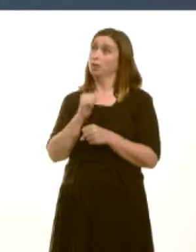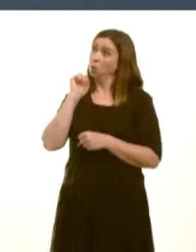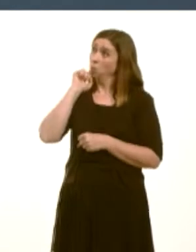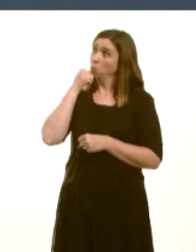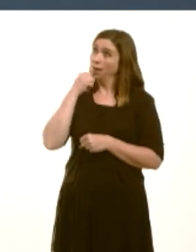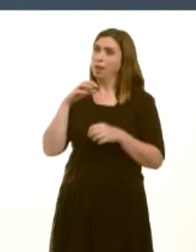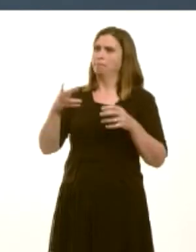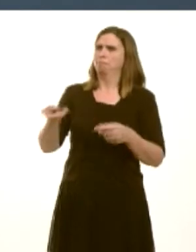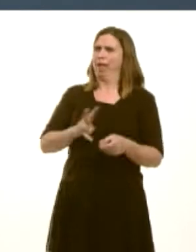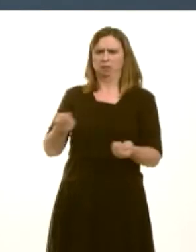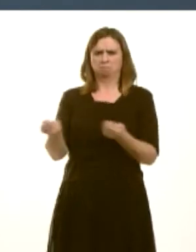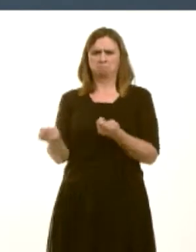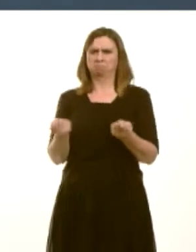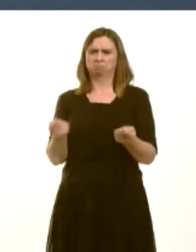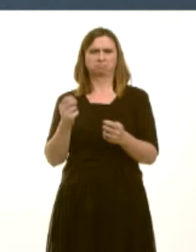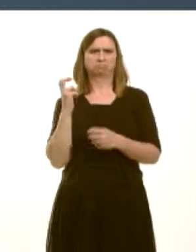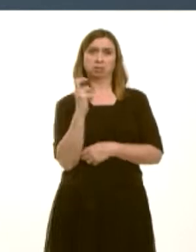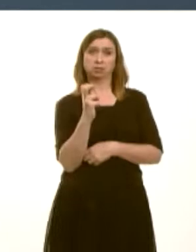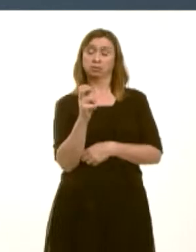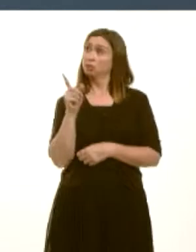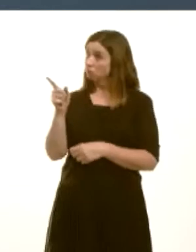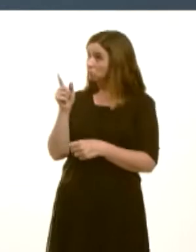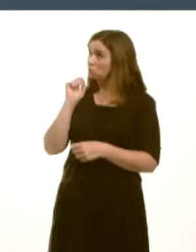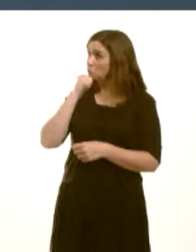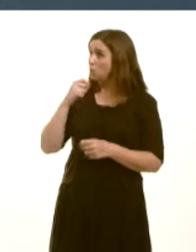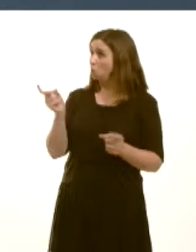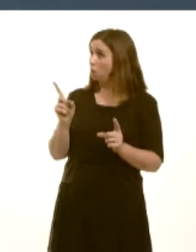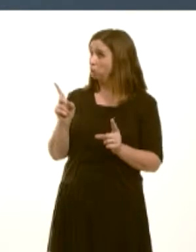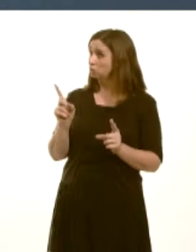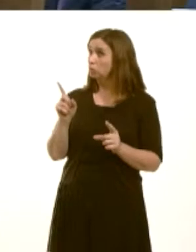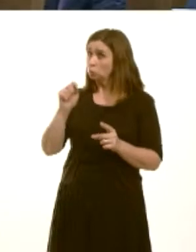will the Welsh Government be able to take to increase the availability of services in